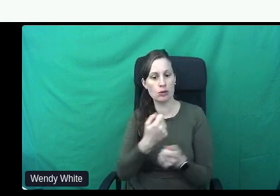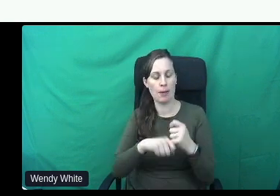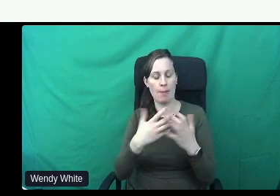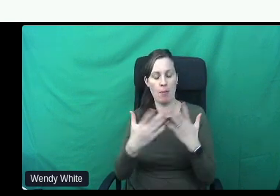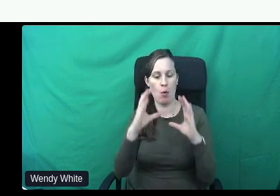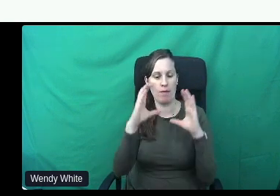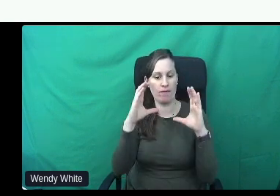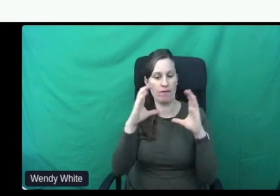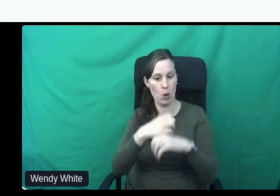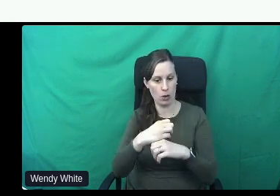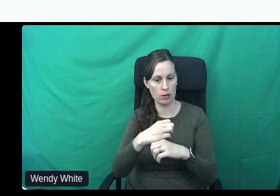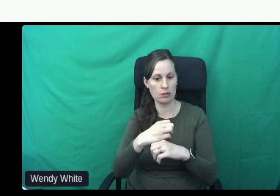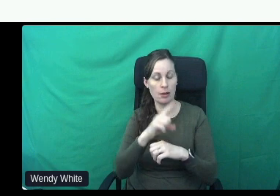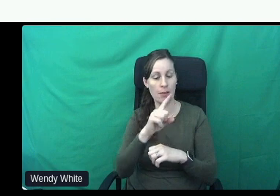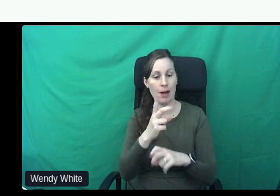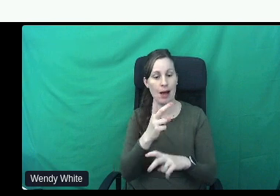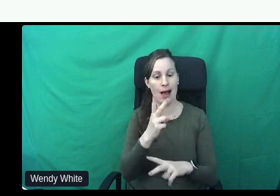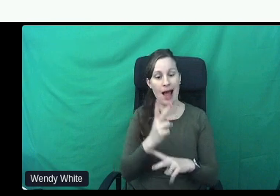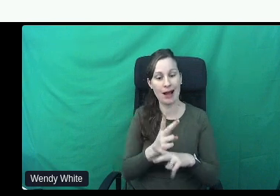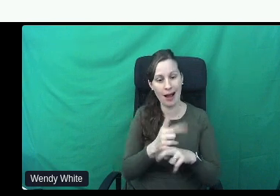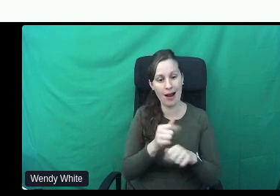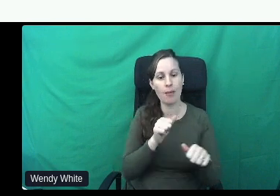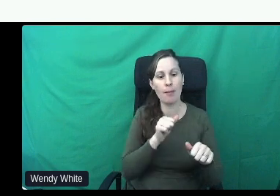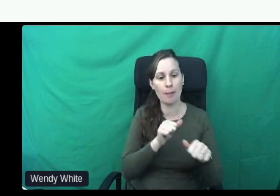Again the best approach, will just be two native buttons.